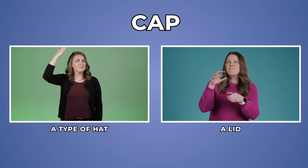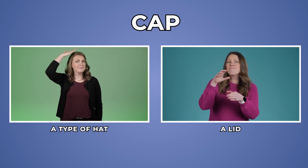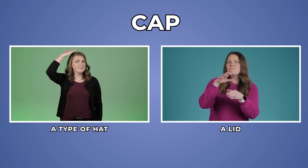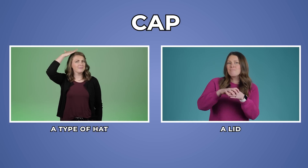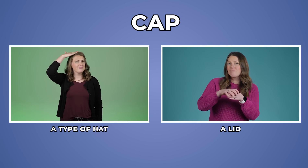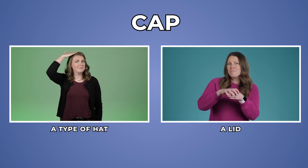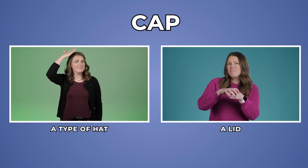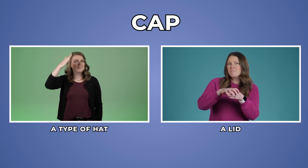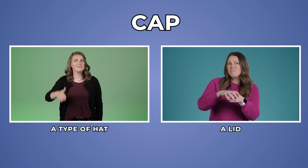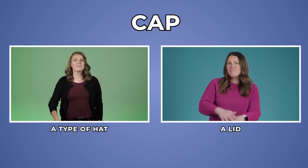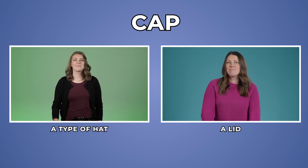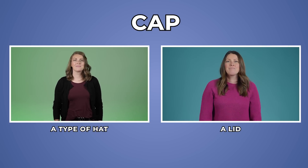Cap.